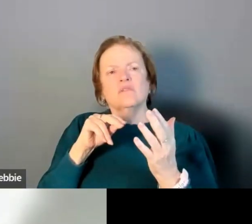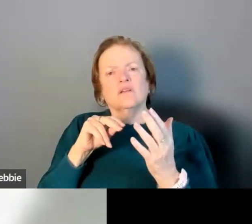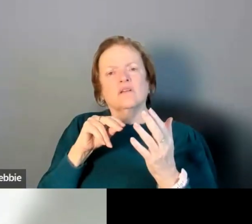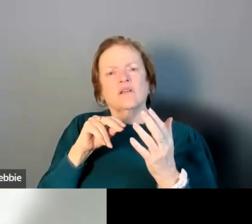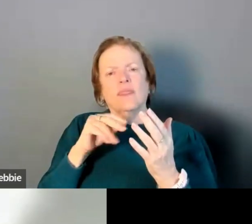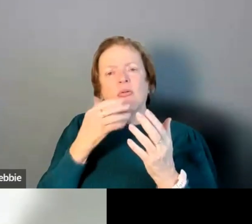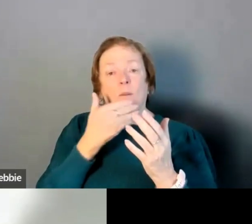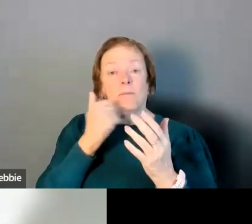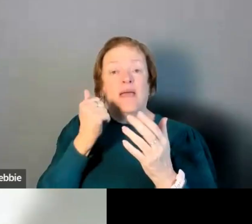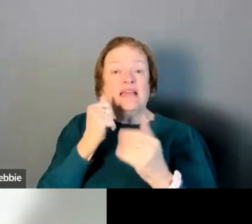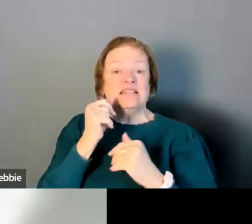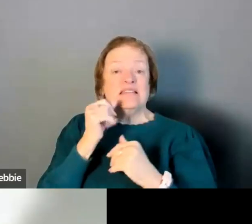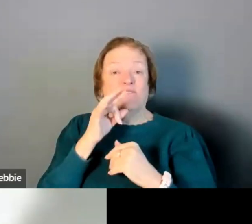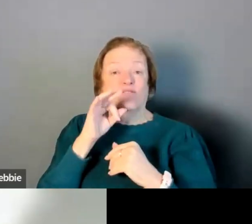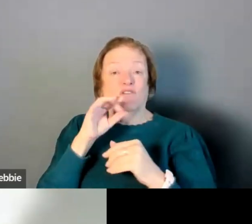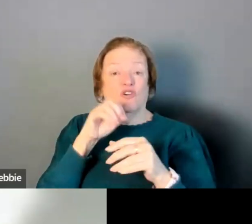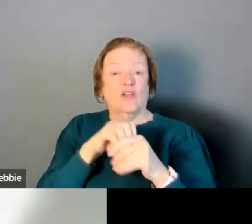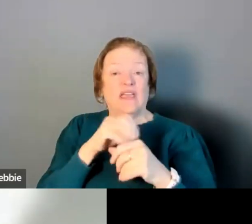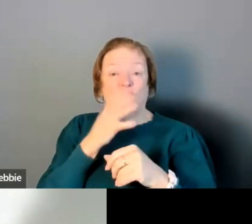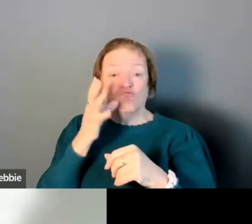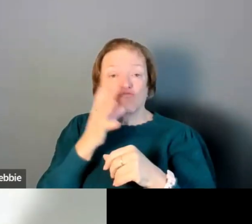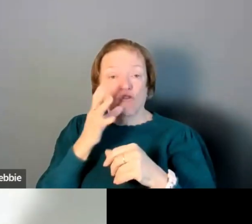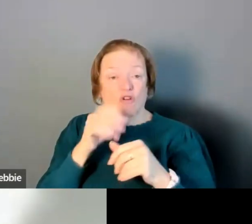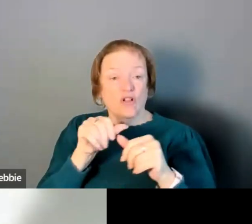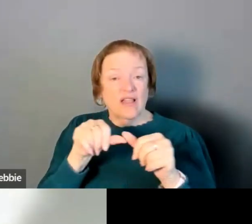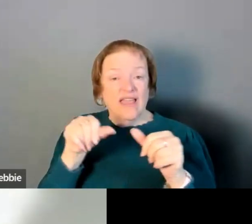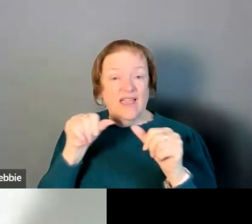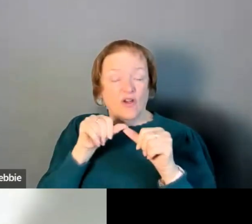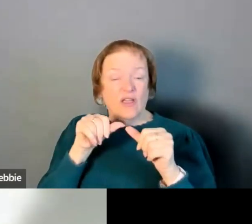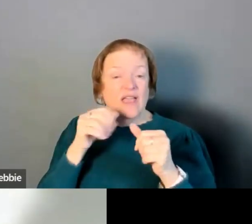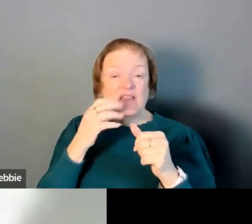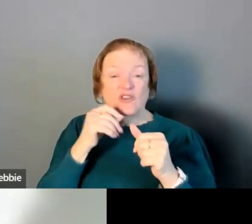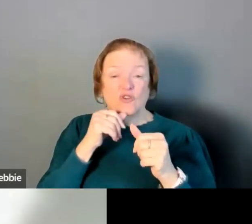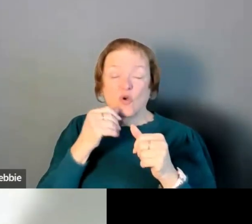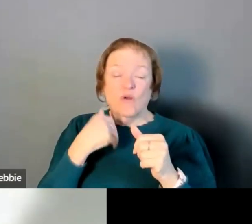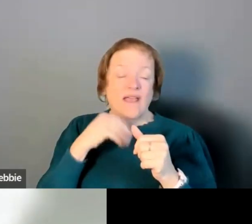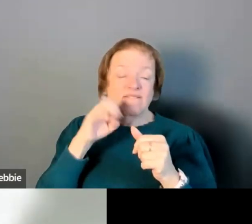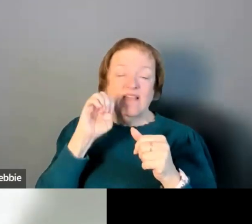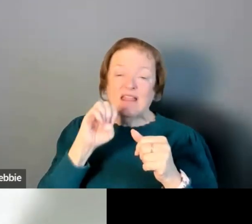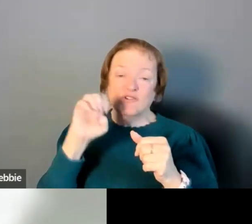you are in a rural area, you do not have an educational audiologist accessible to you.